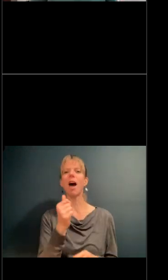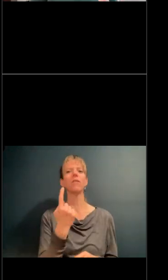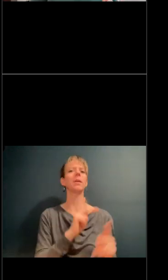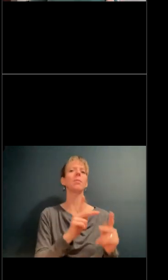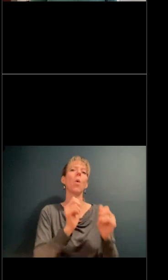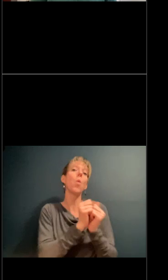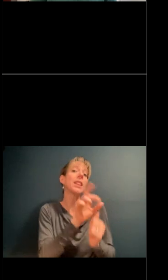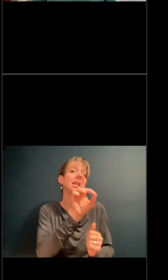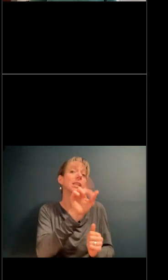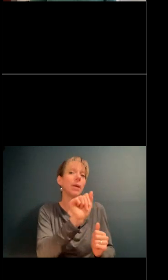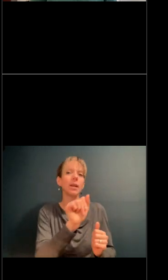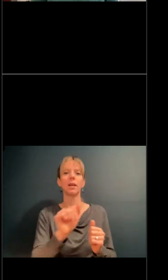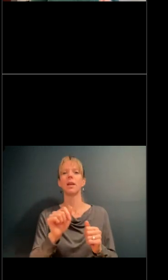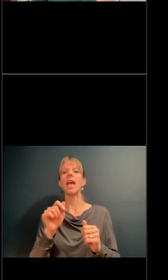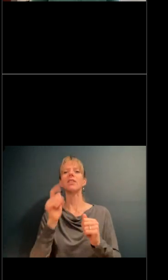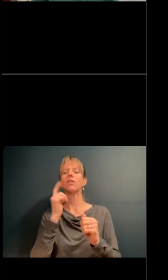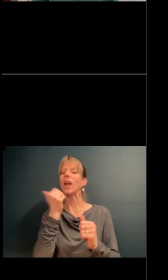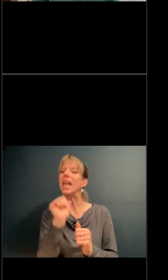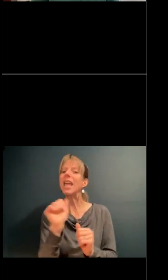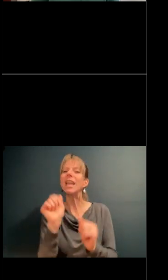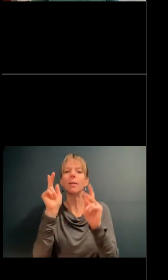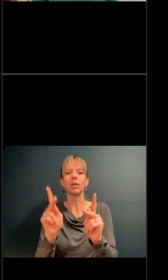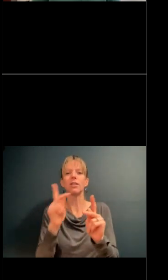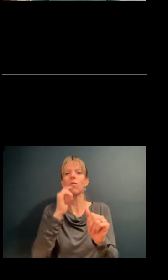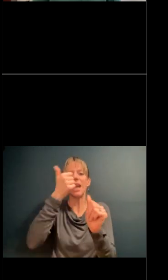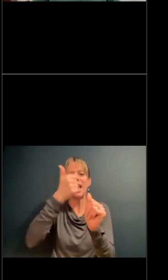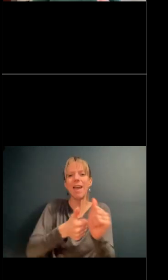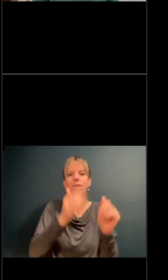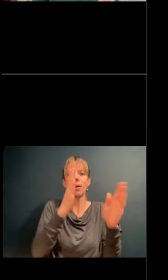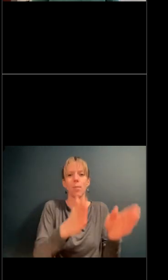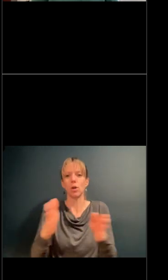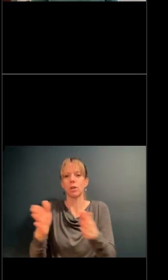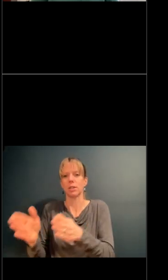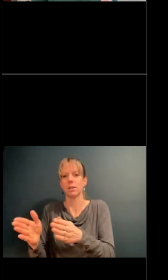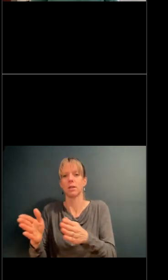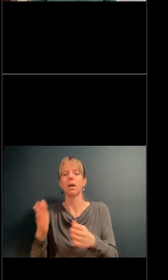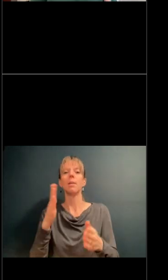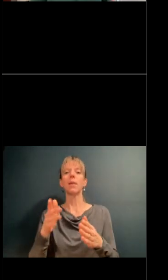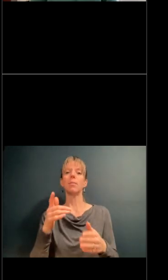we want communities to be about for everyone, and they may need guidance on how to do these